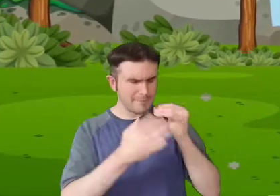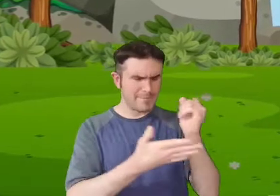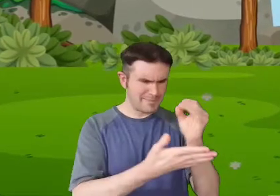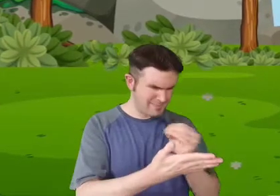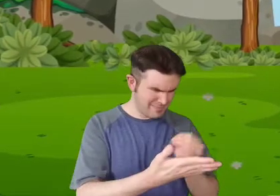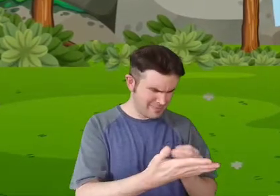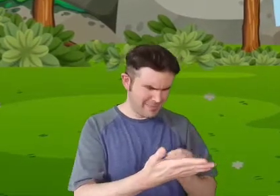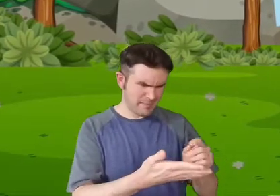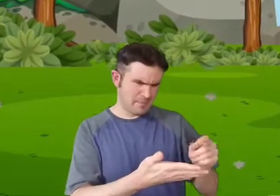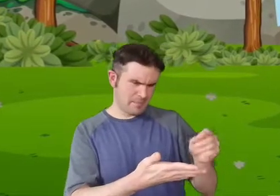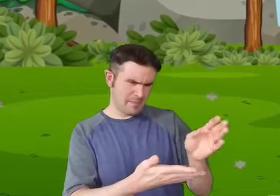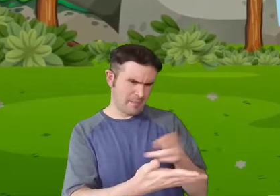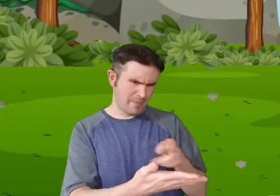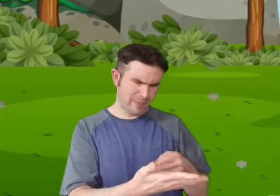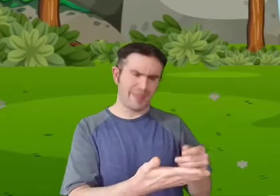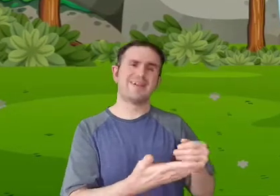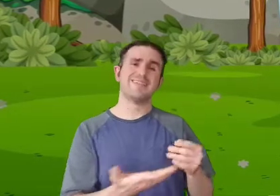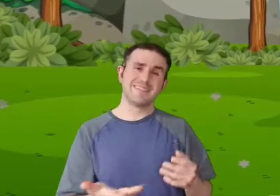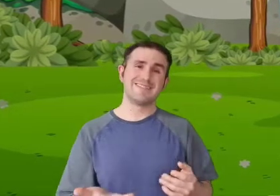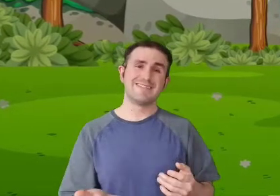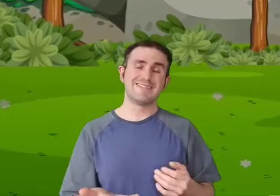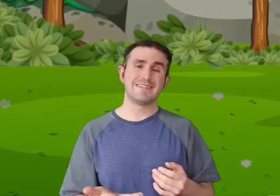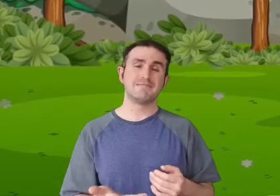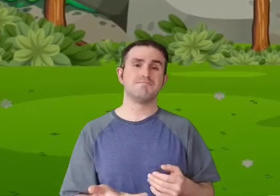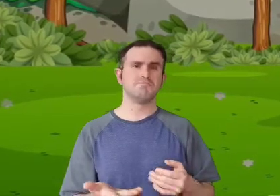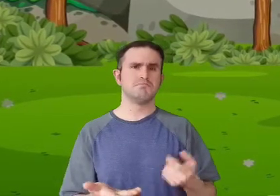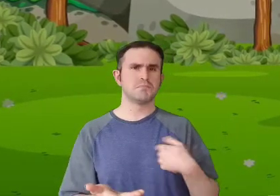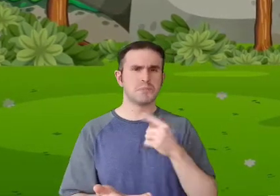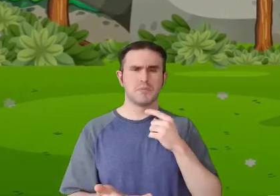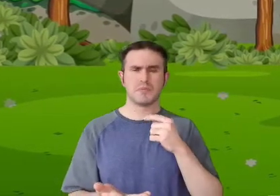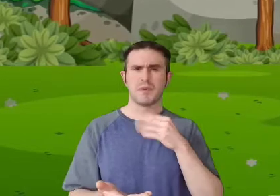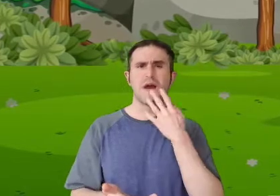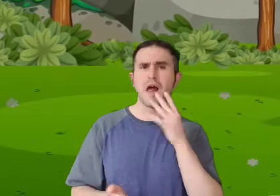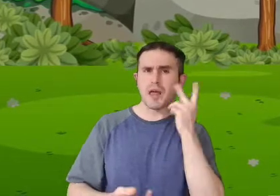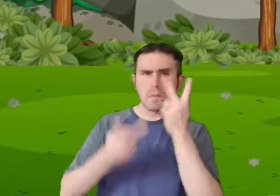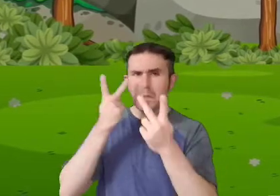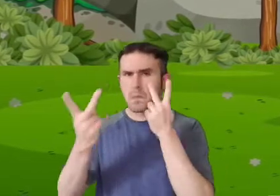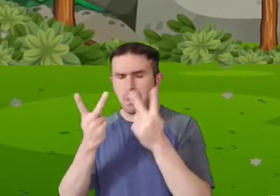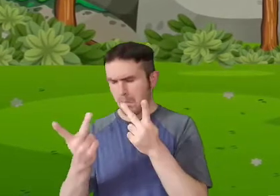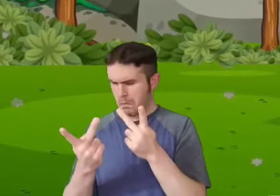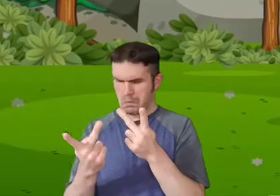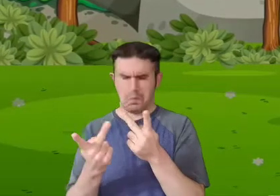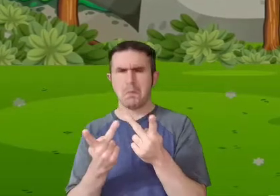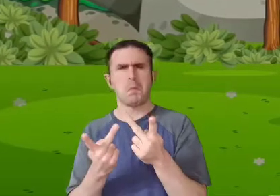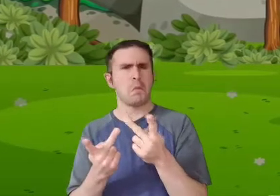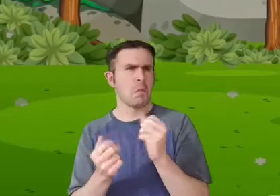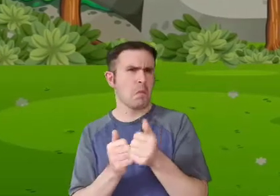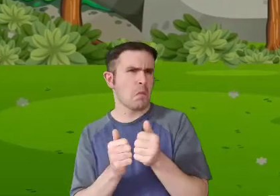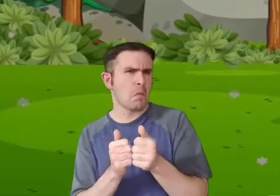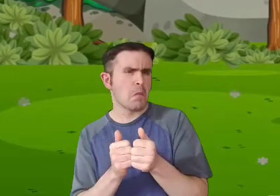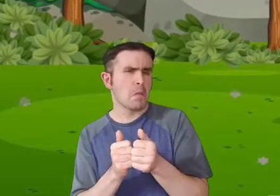Now, why are we able to see color? What.. what really happens with color? Well,